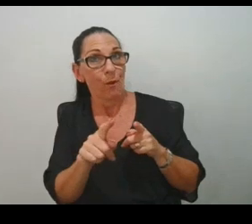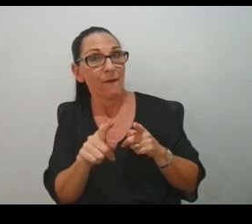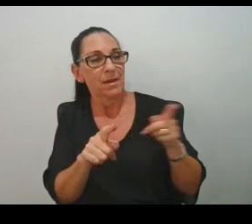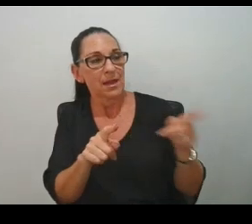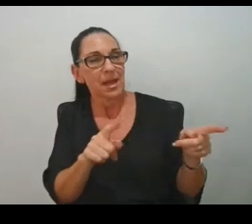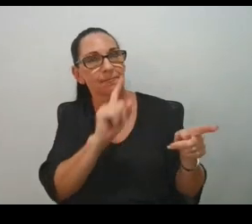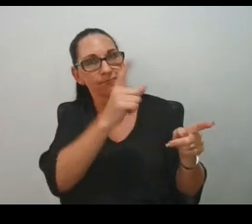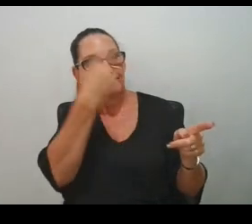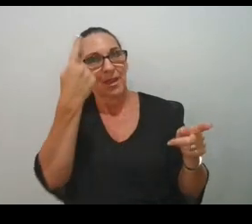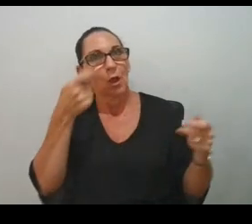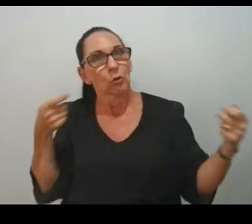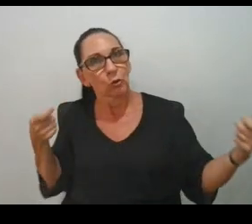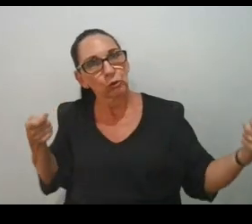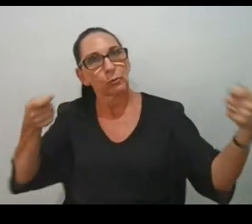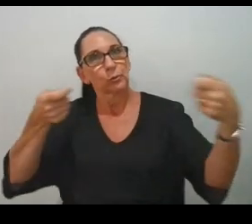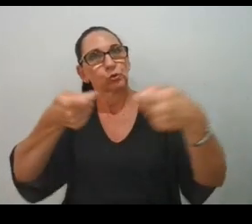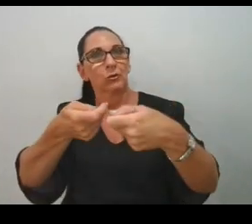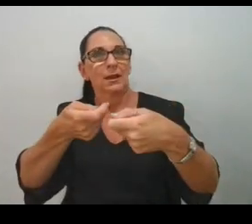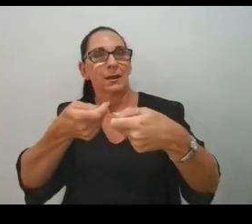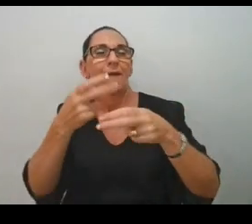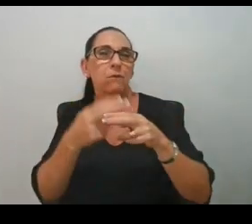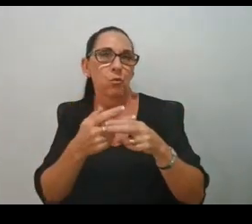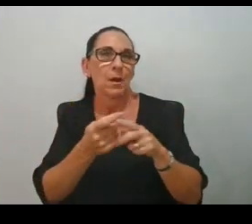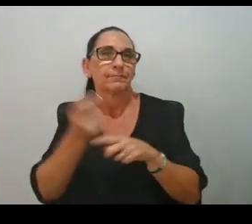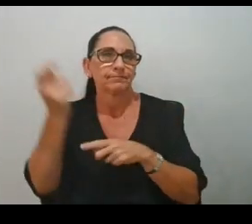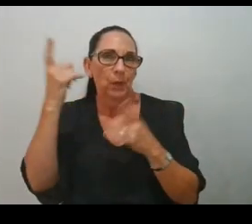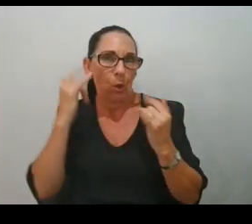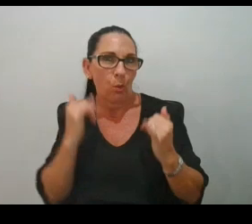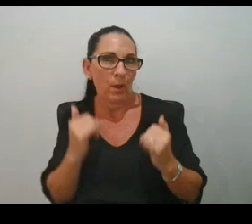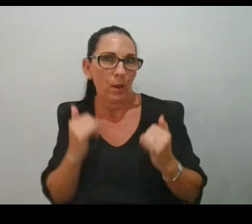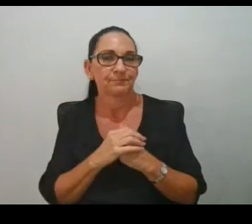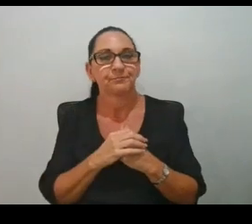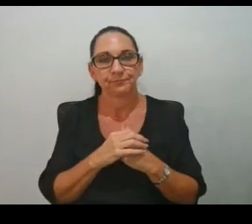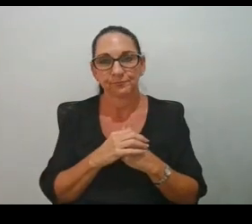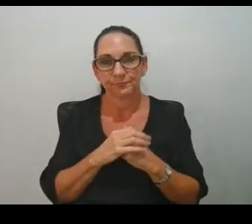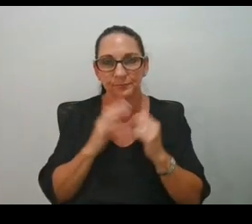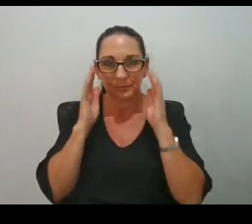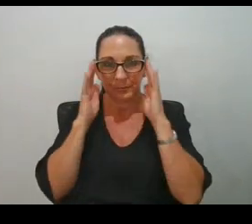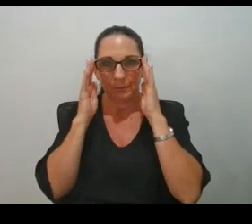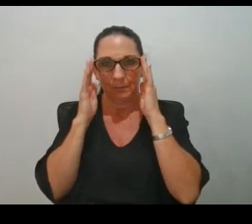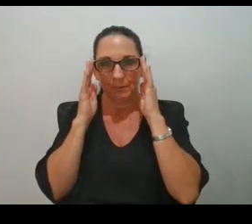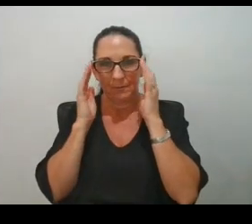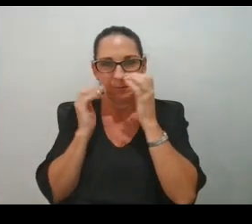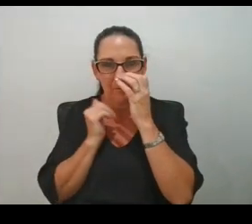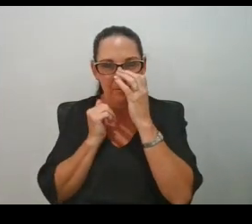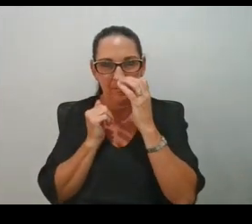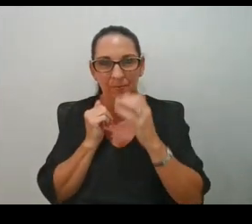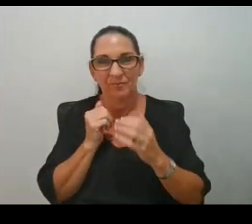towards their fees um so then we're going to our next slide yeah that's the table right